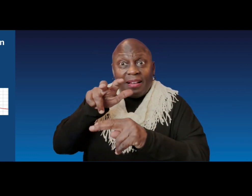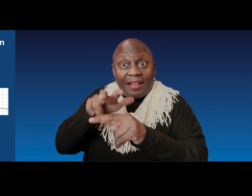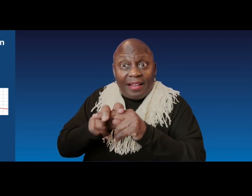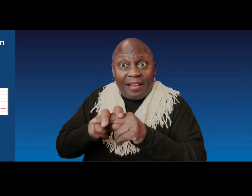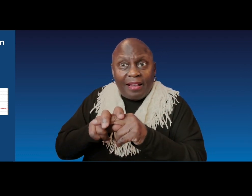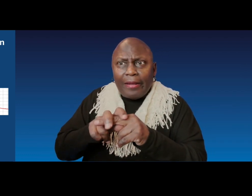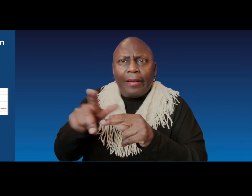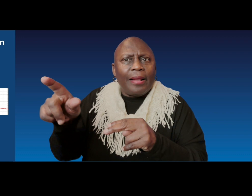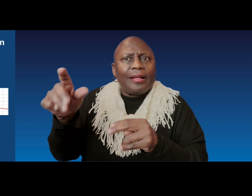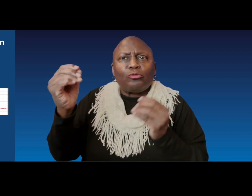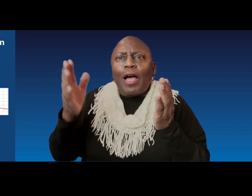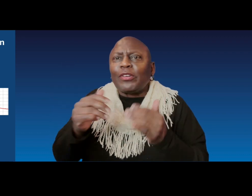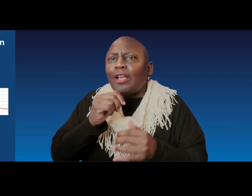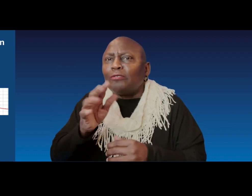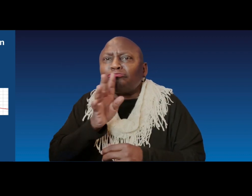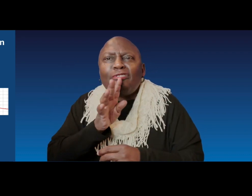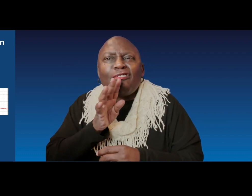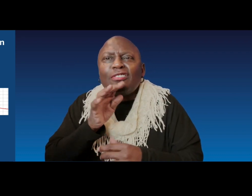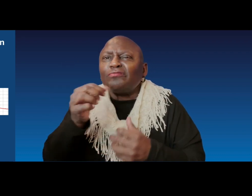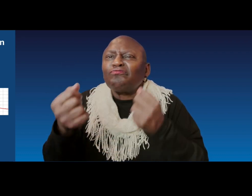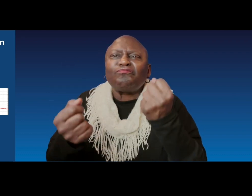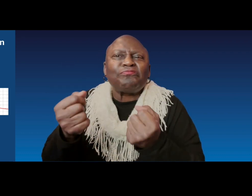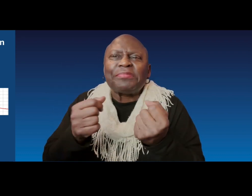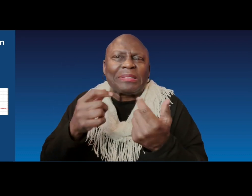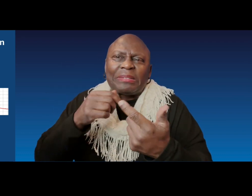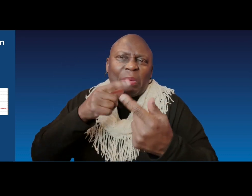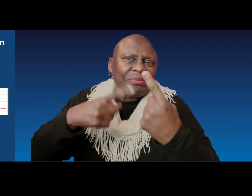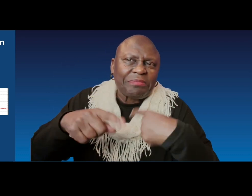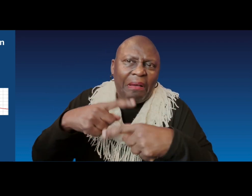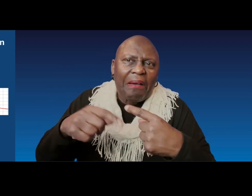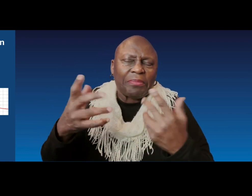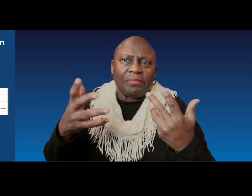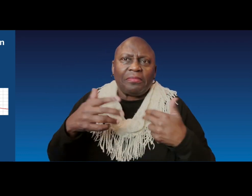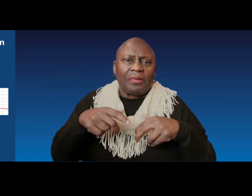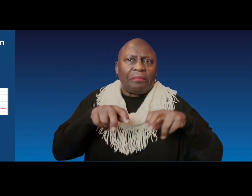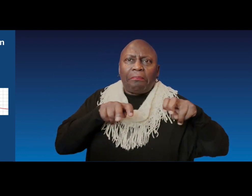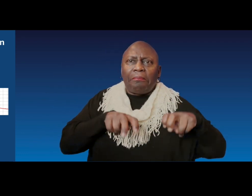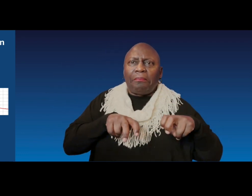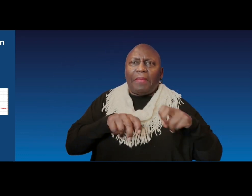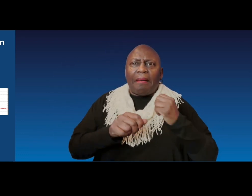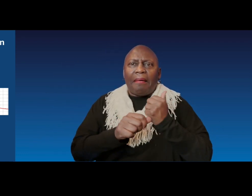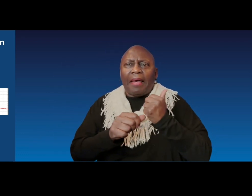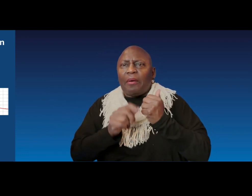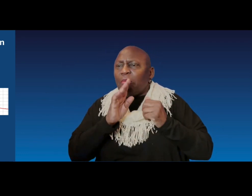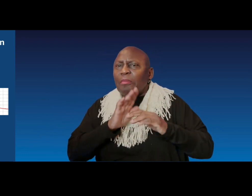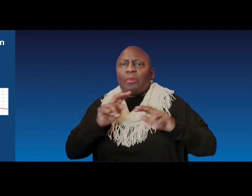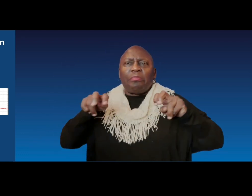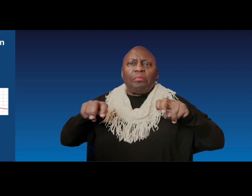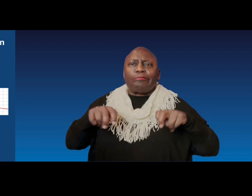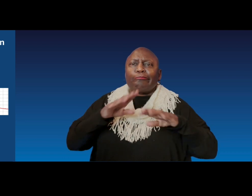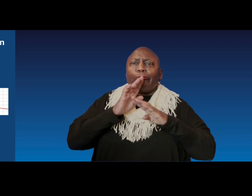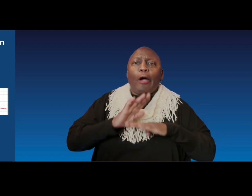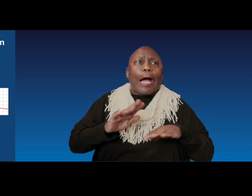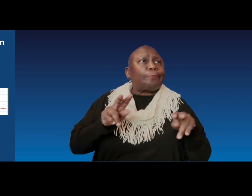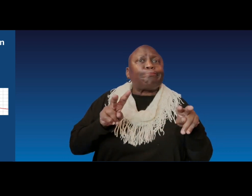And then I looked at my deaf son and it was so different. The bus would come and my son's bus driver didn't talk and didn't sign.